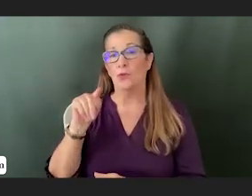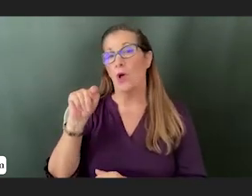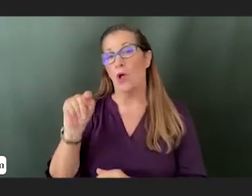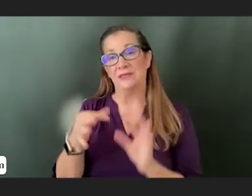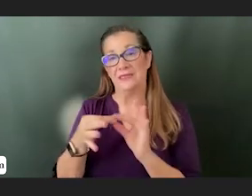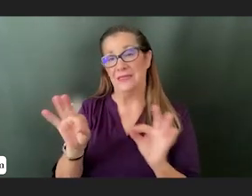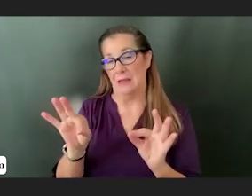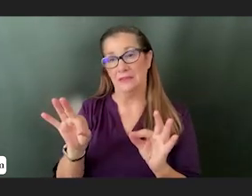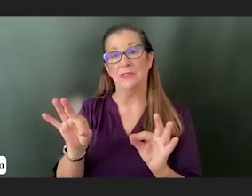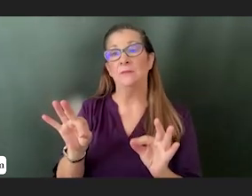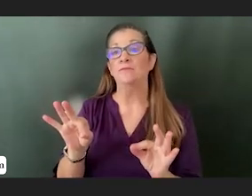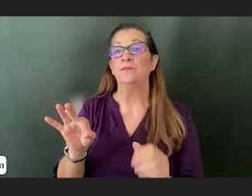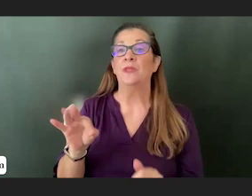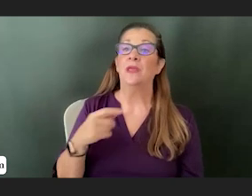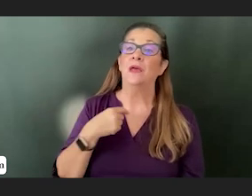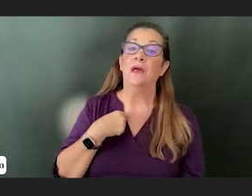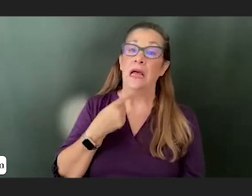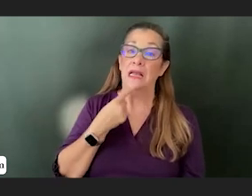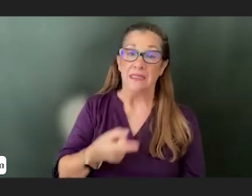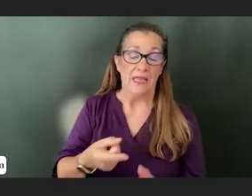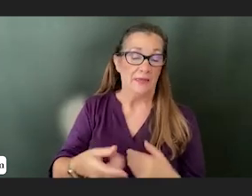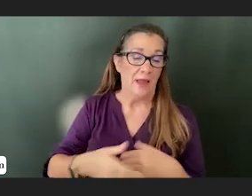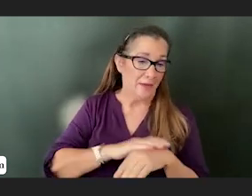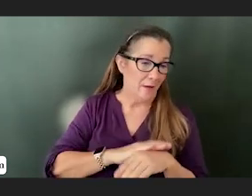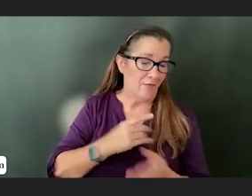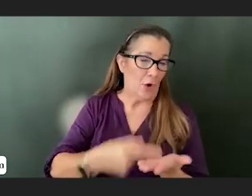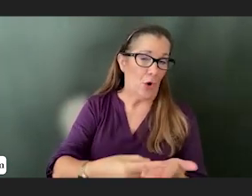So I said I would kind of cover the good, the bad and where the boundaries are here.